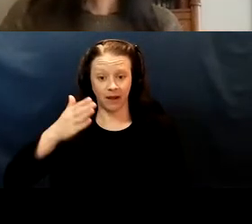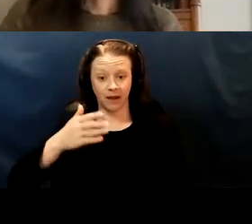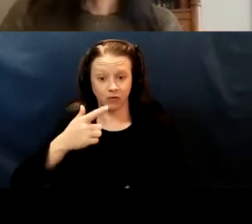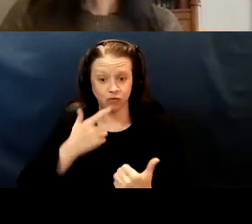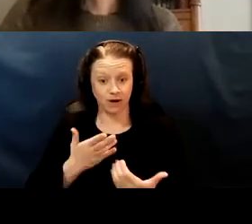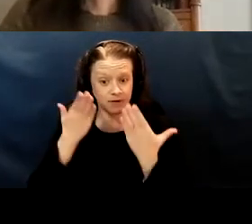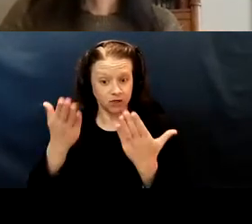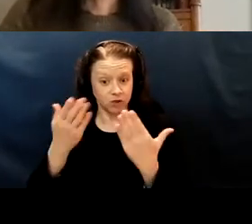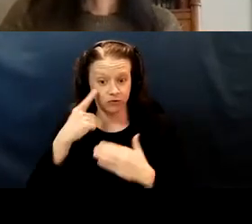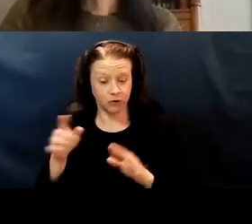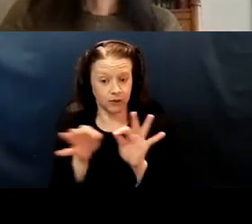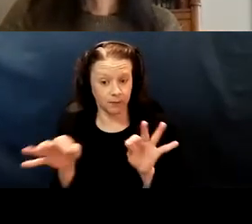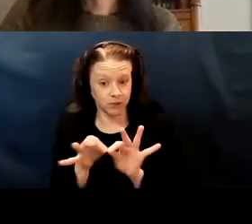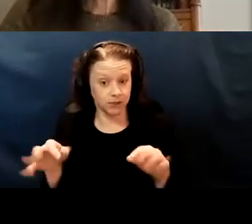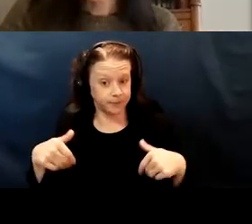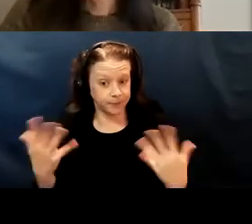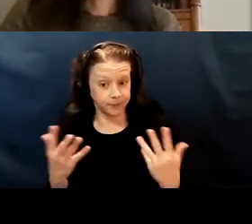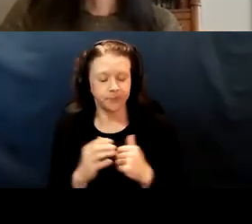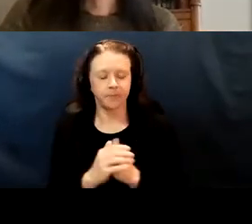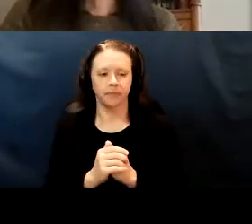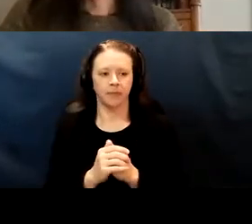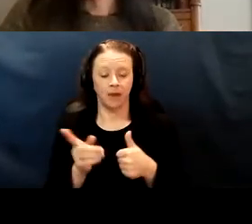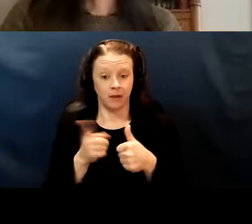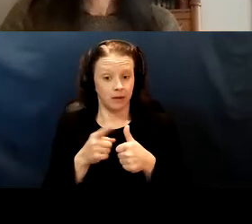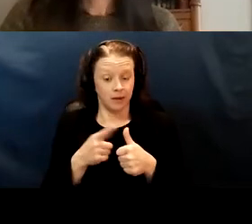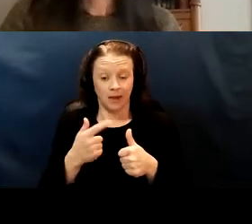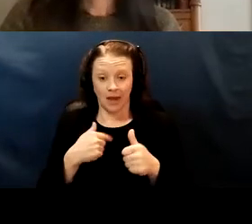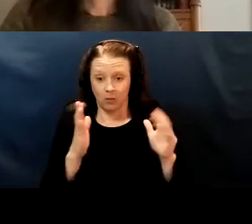I said, would be -- I would plan as an organization to make it